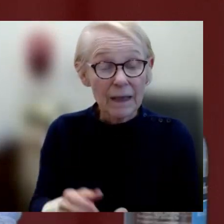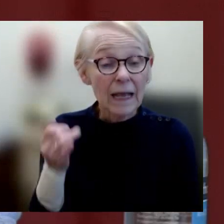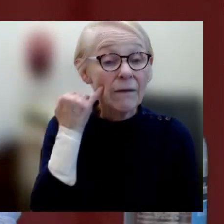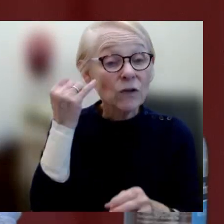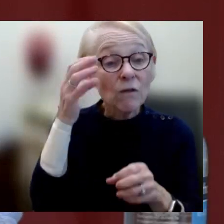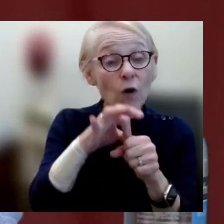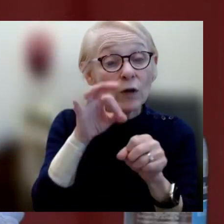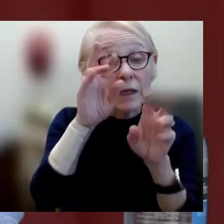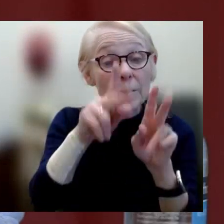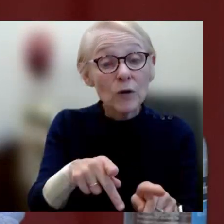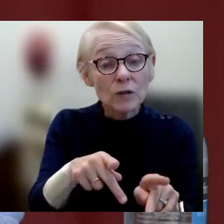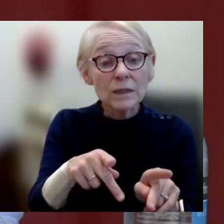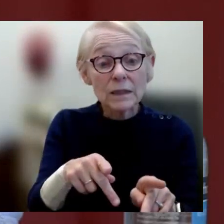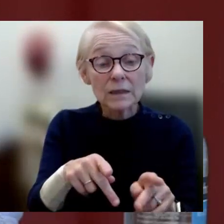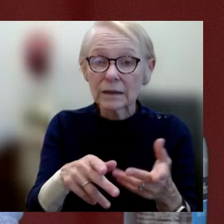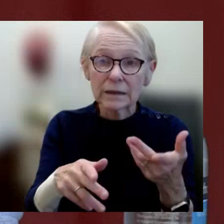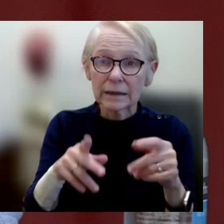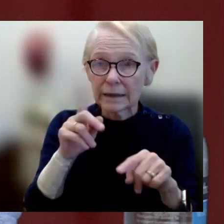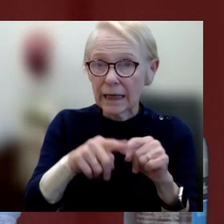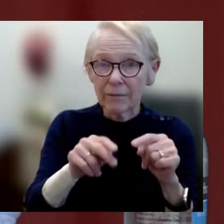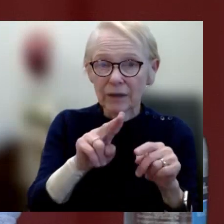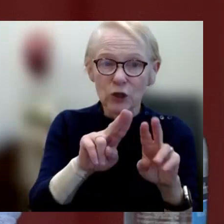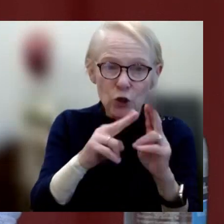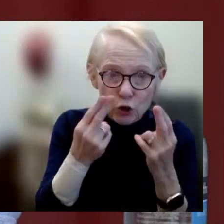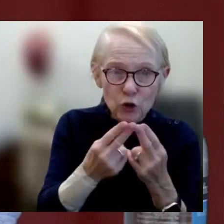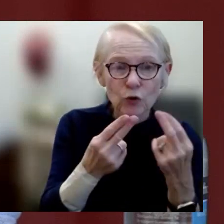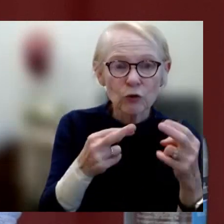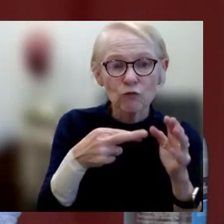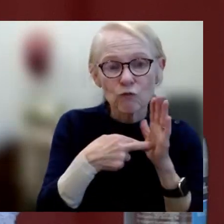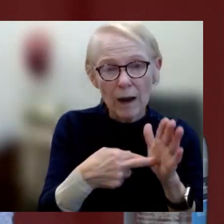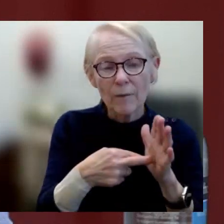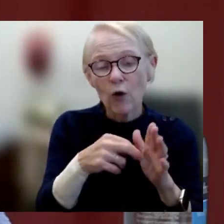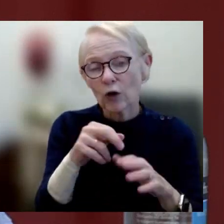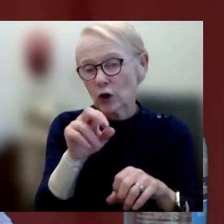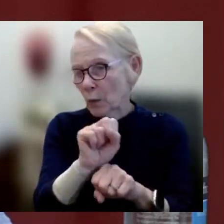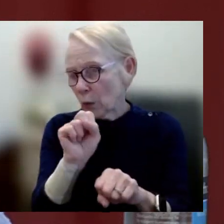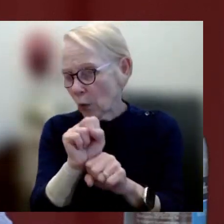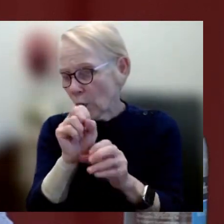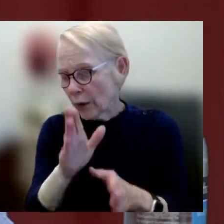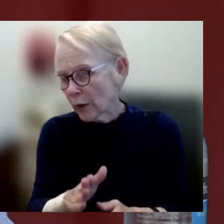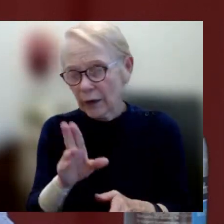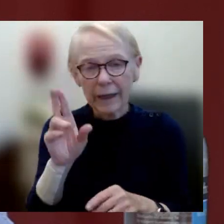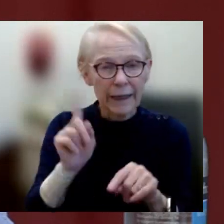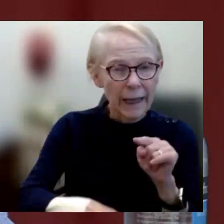it just can't be your union representative or your employer um it can't be a judge of Elections